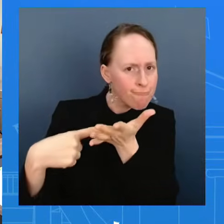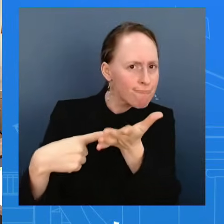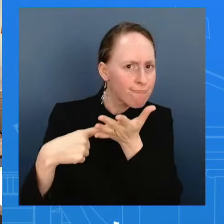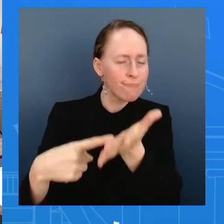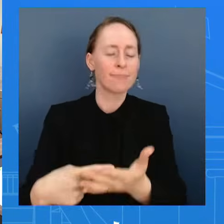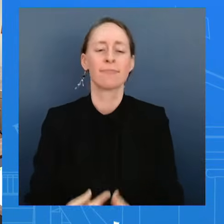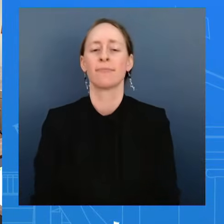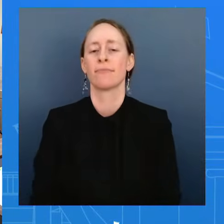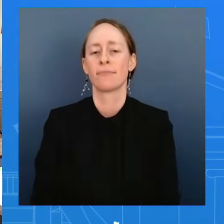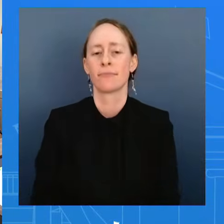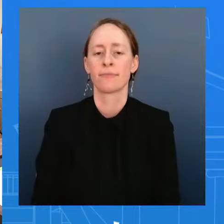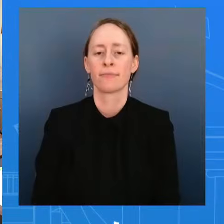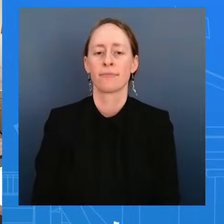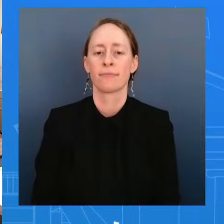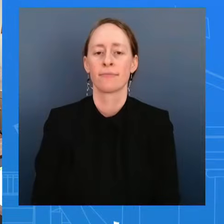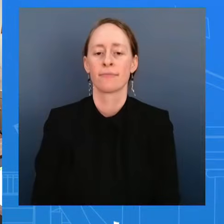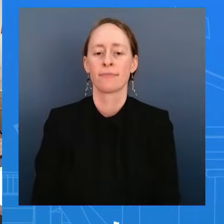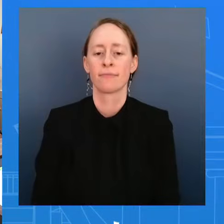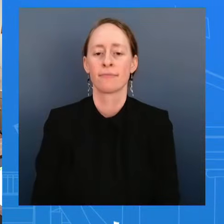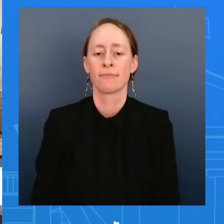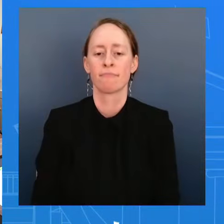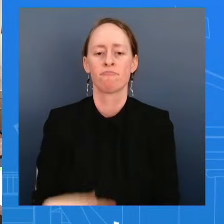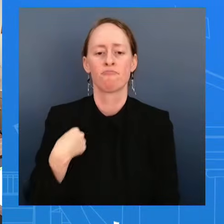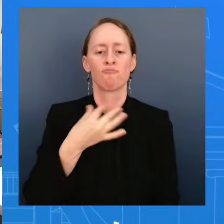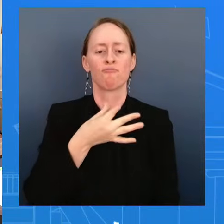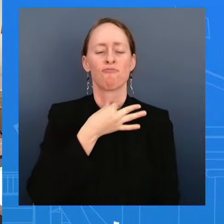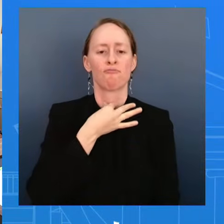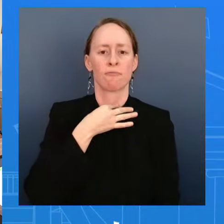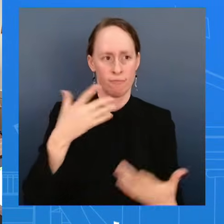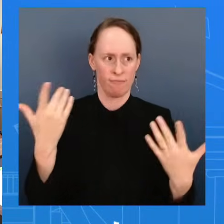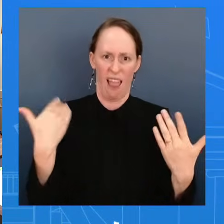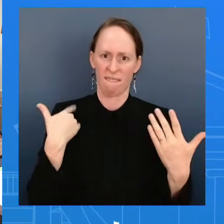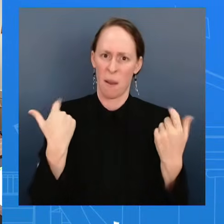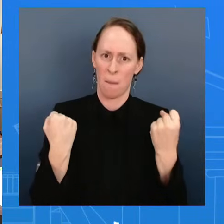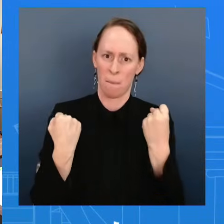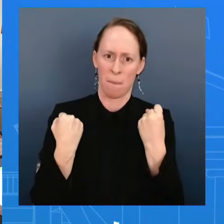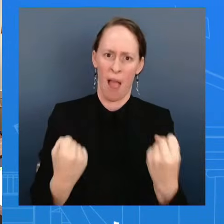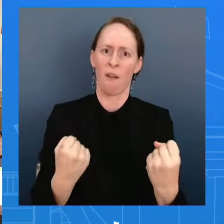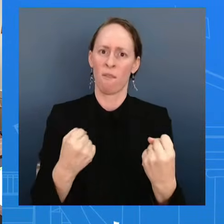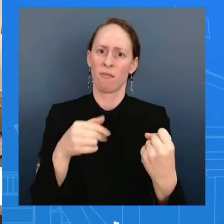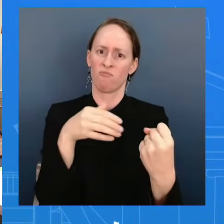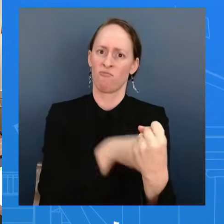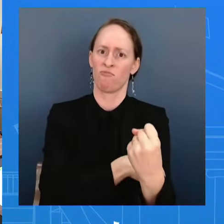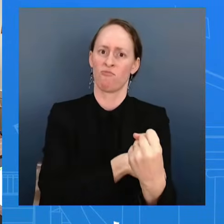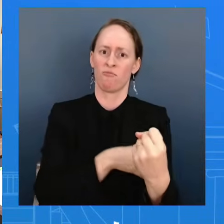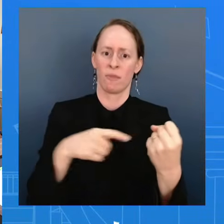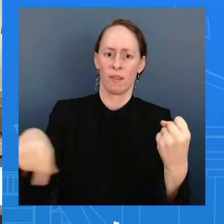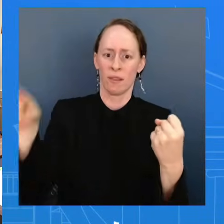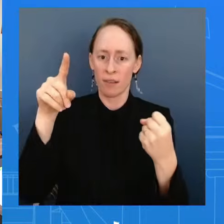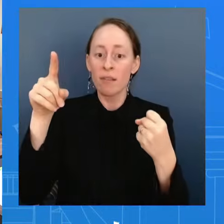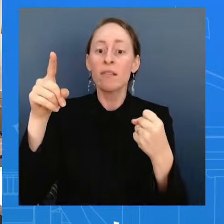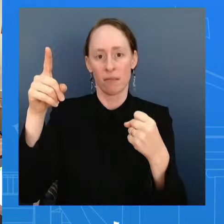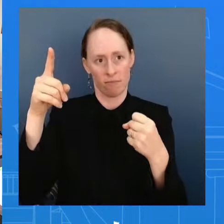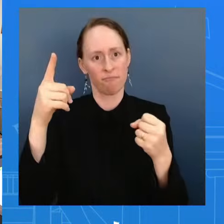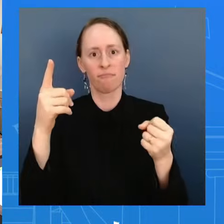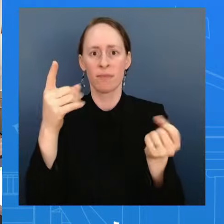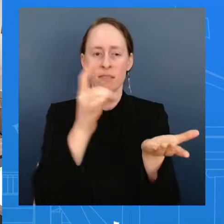And so, that is the -- our part that we're playing in this moment. We're going to continue to monitor the situation very, very closely.